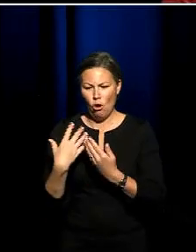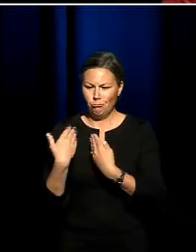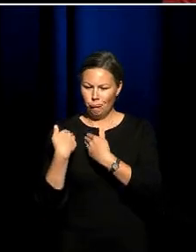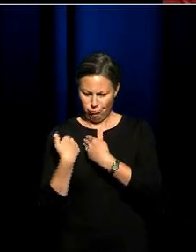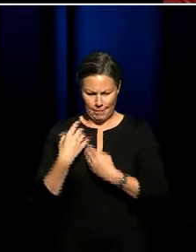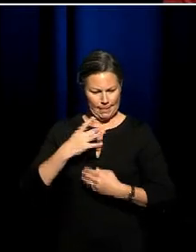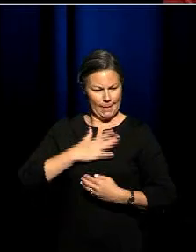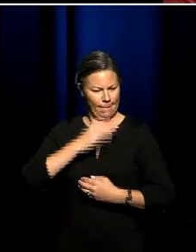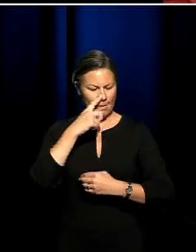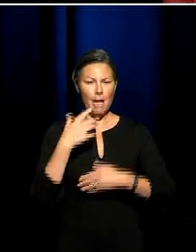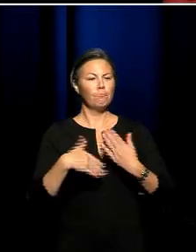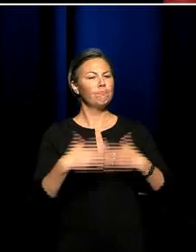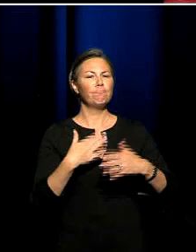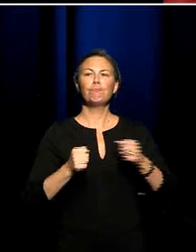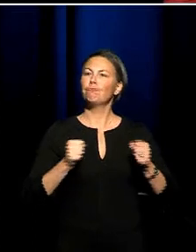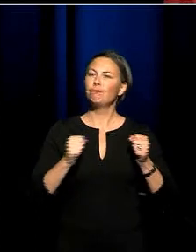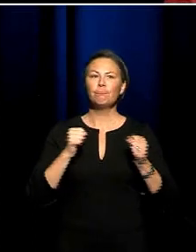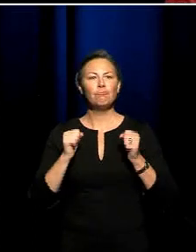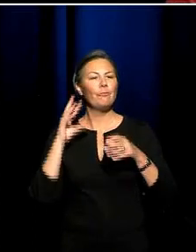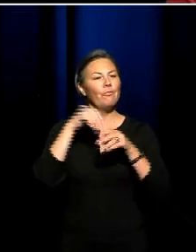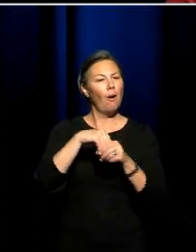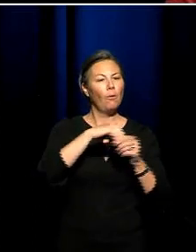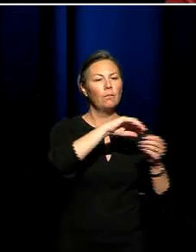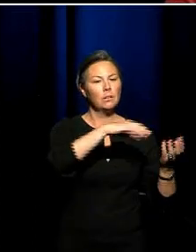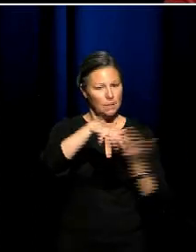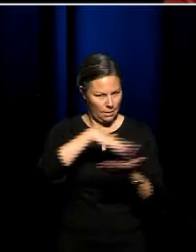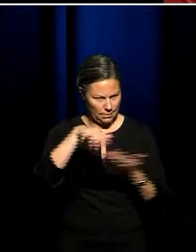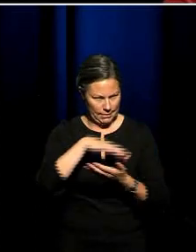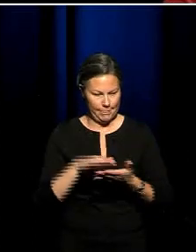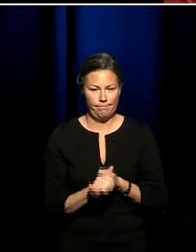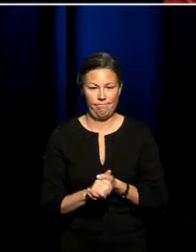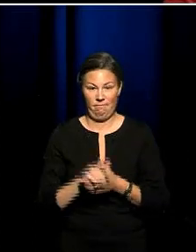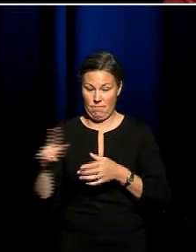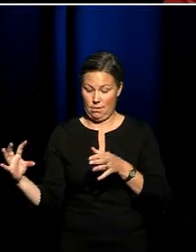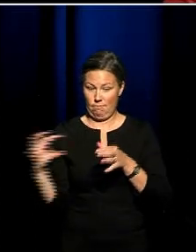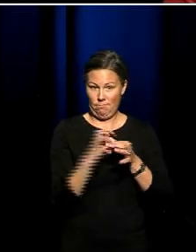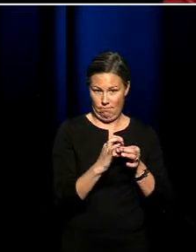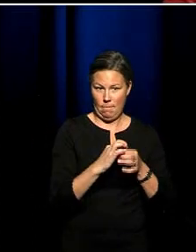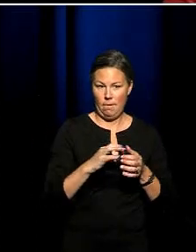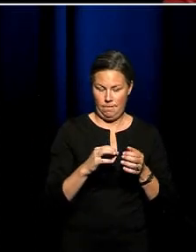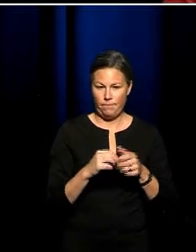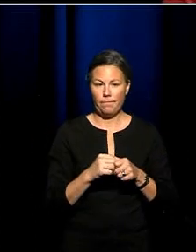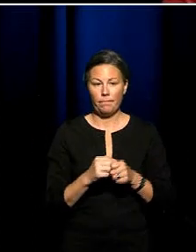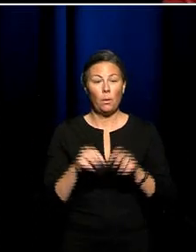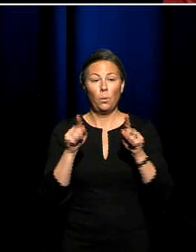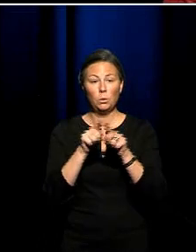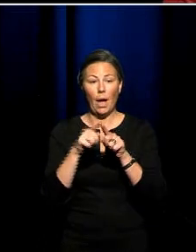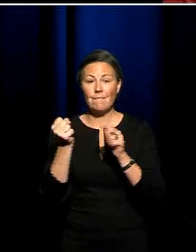active participation in the community. Secondly, the Convention on the Elimination of All Forms of Discrimination Against Women is